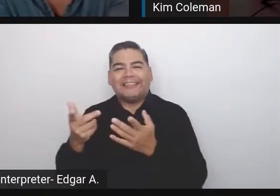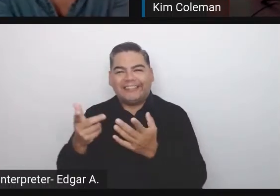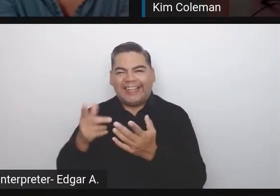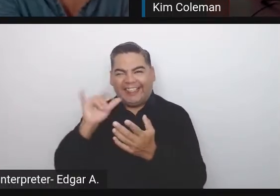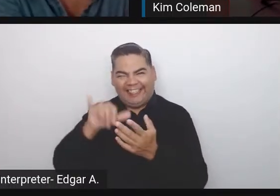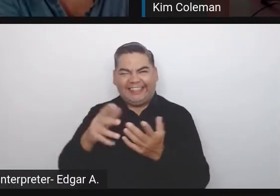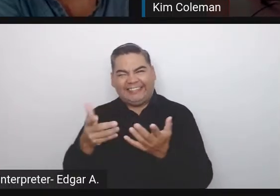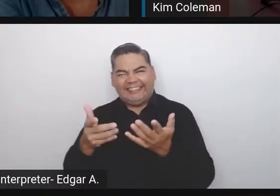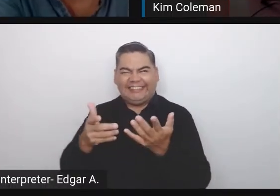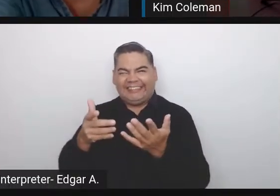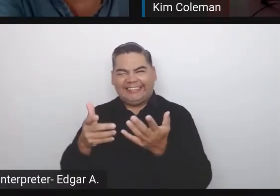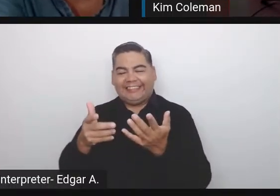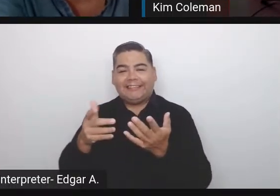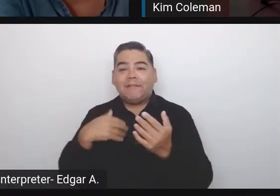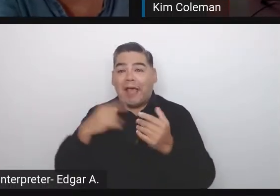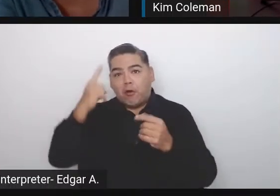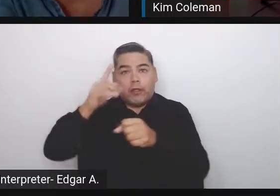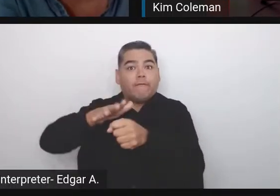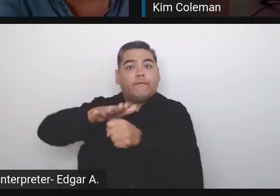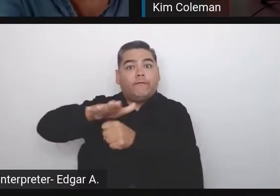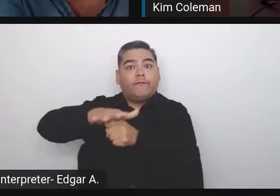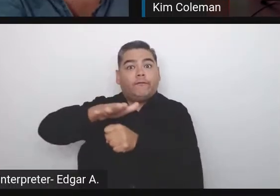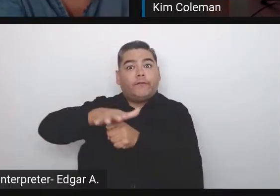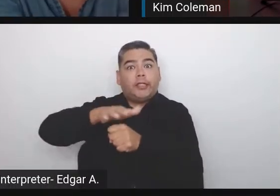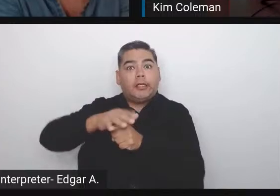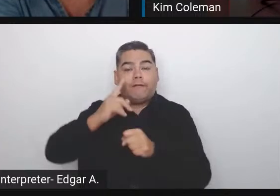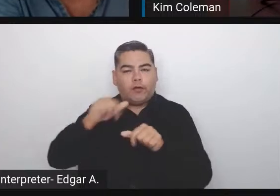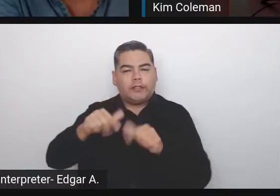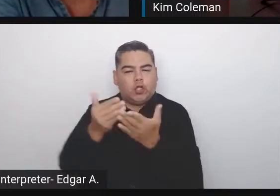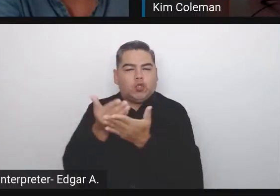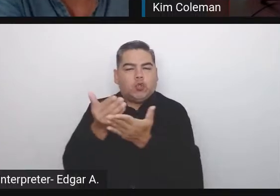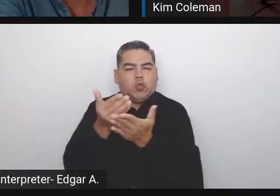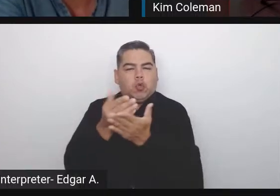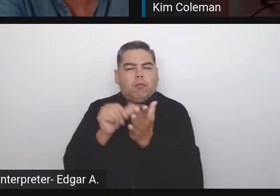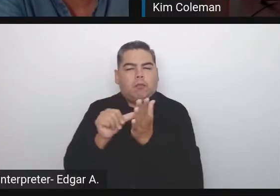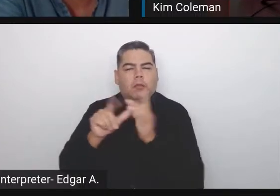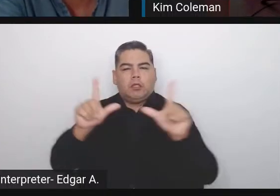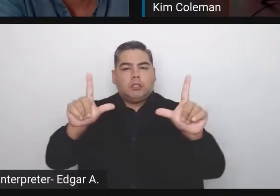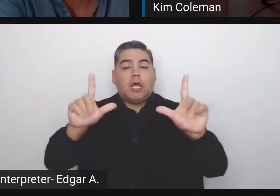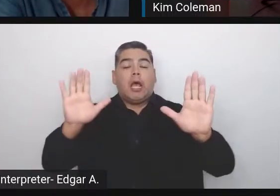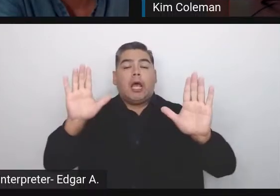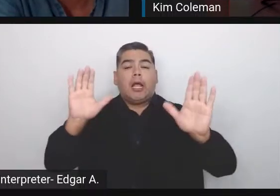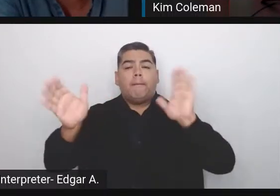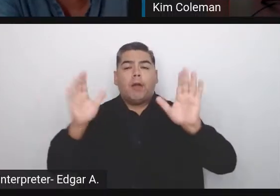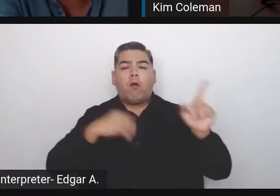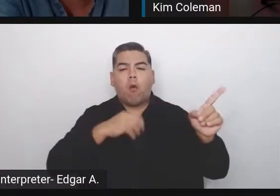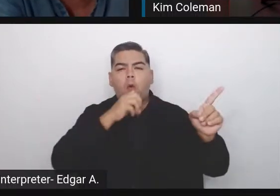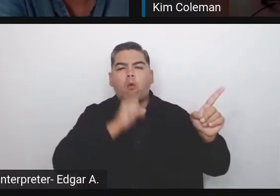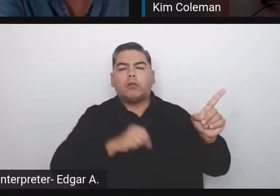Are metrics, I do not know how they are compared to the old page but we have metrics of course Anna Ingeborg Linnet: